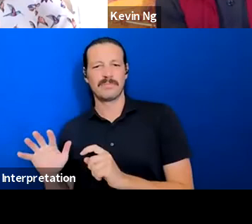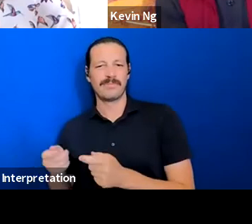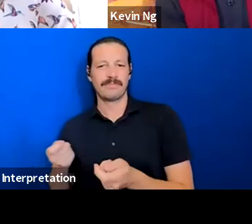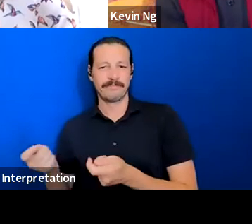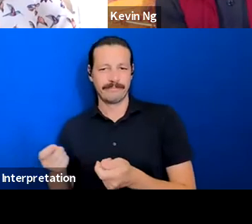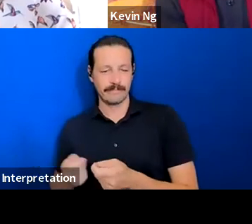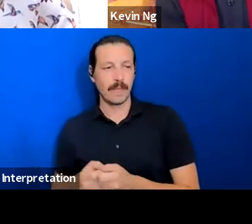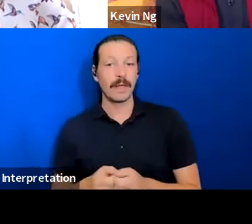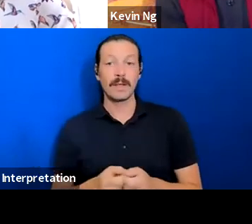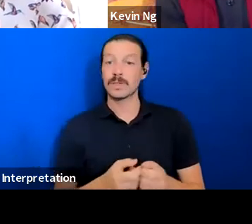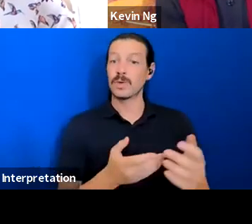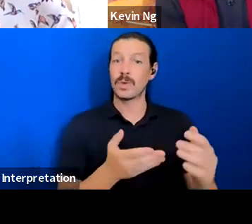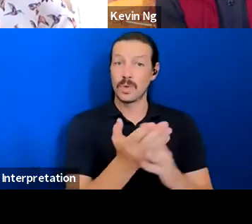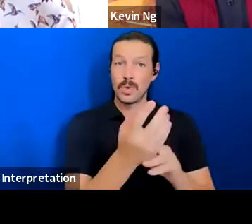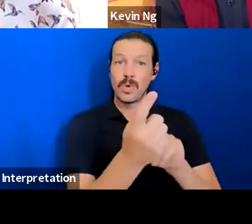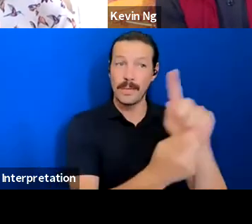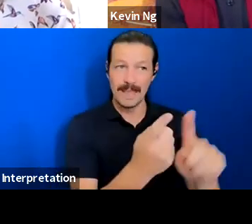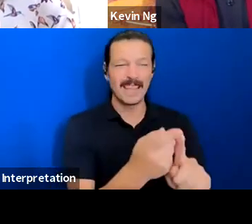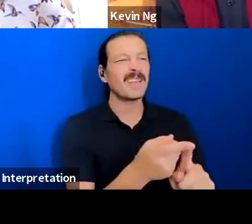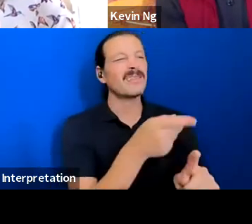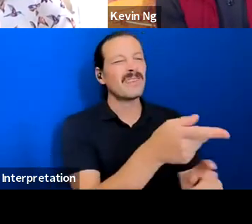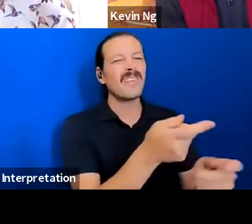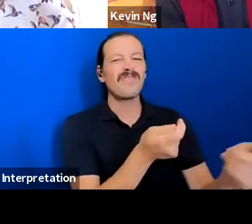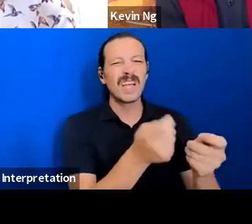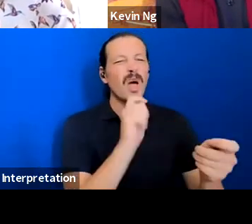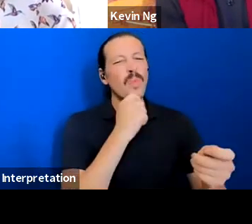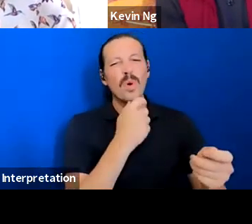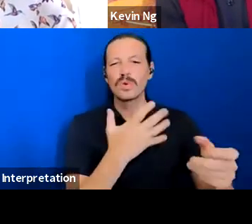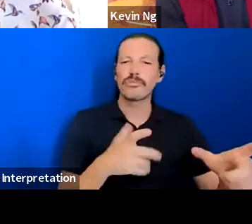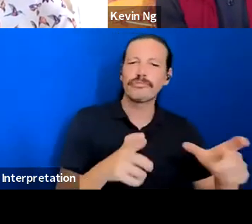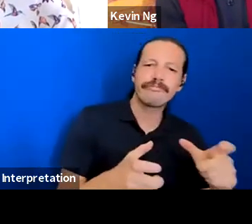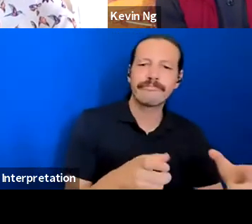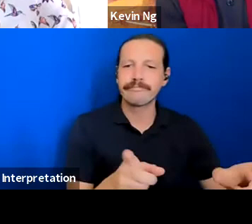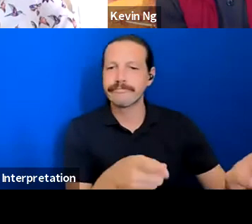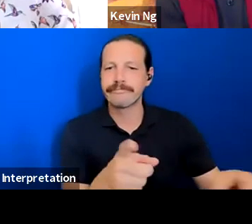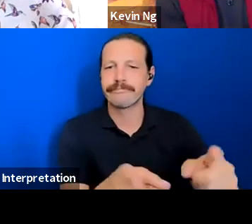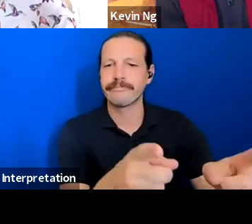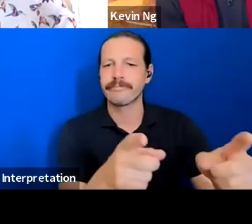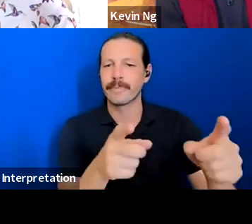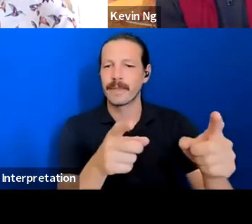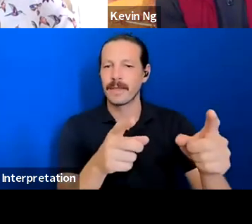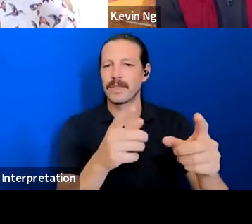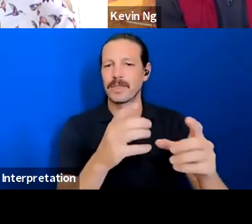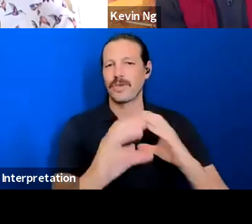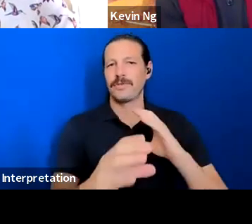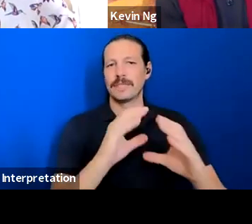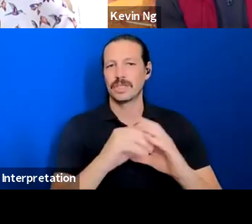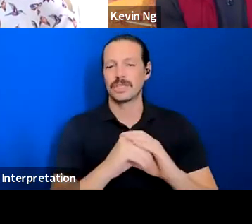of the conversation or if it needs guiding or steering, which keeps it on a path, yes, there